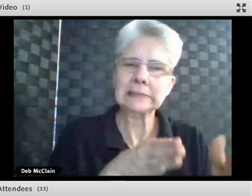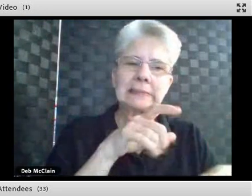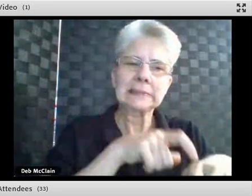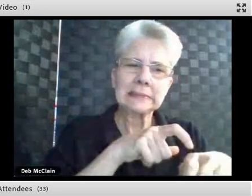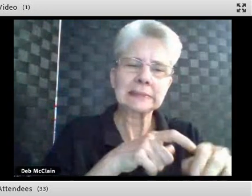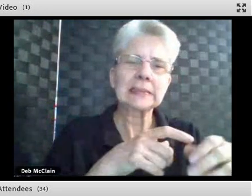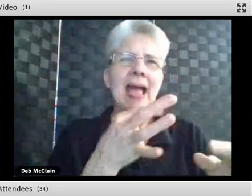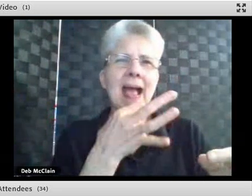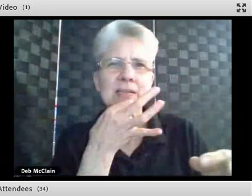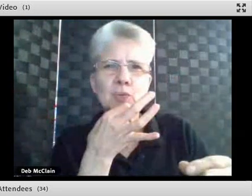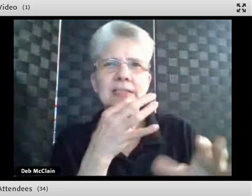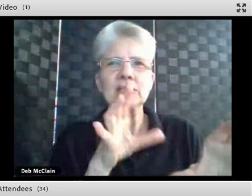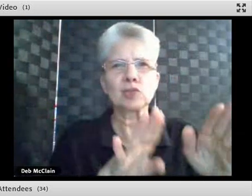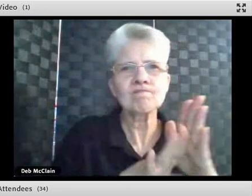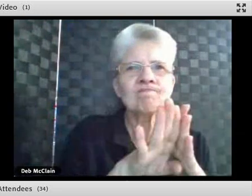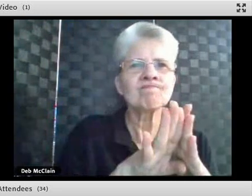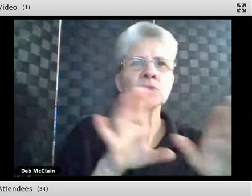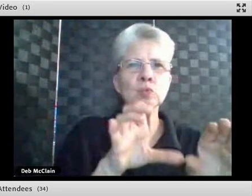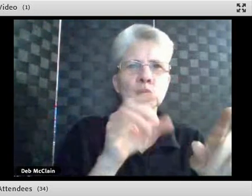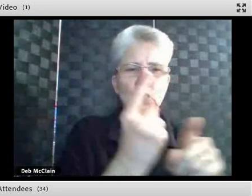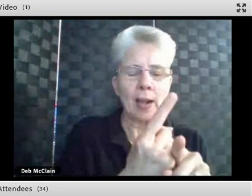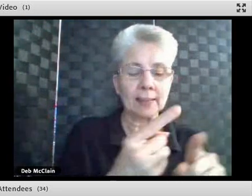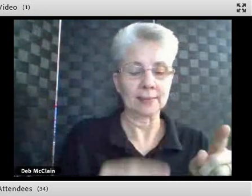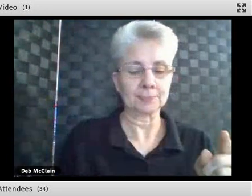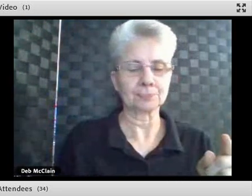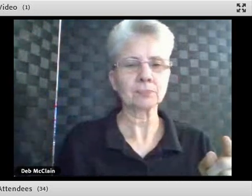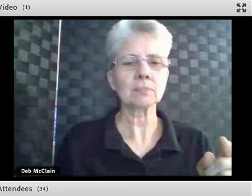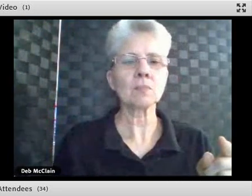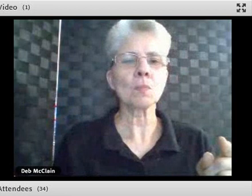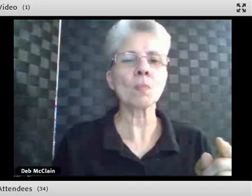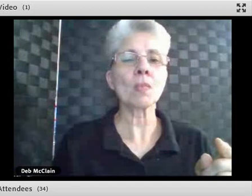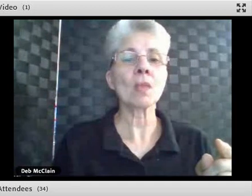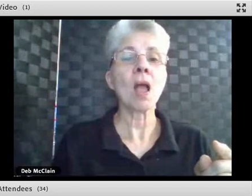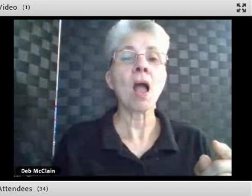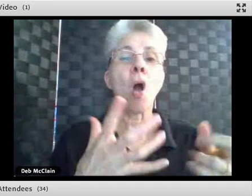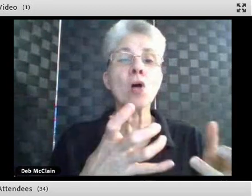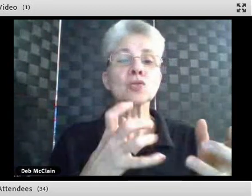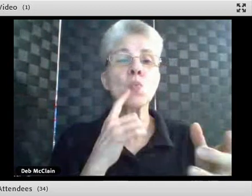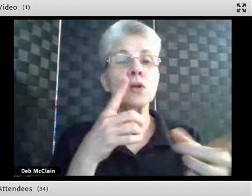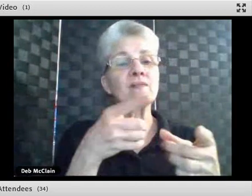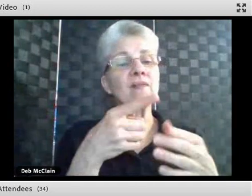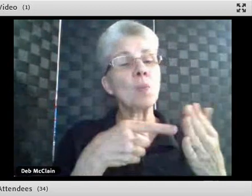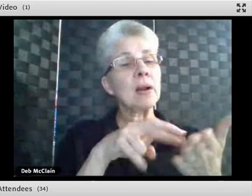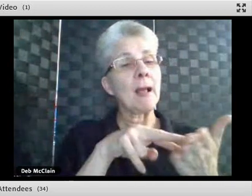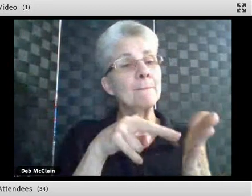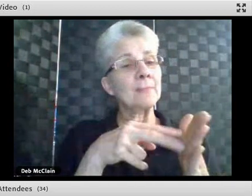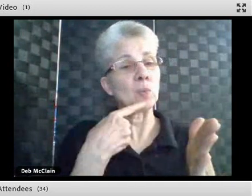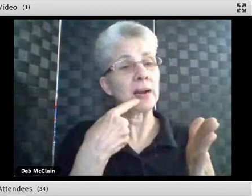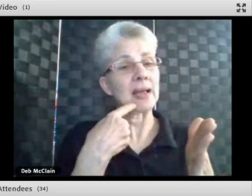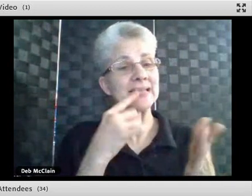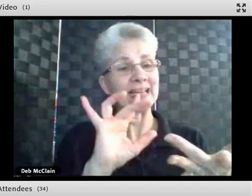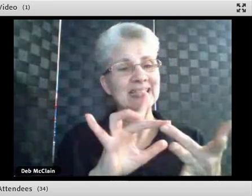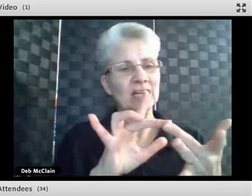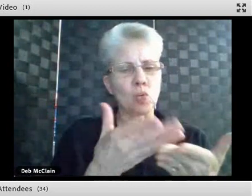and expertise to correctly. I also wanted to define what I mean when I say, "digital object."